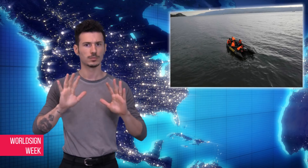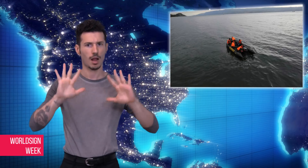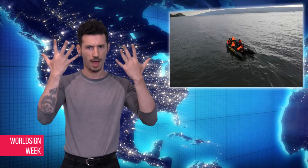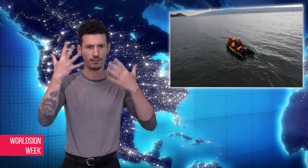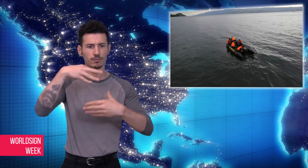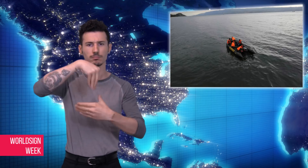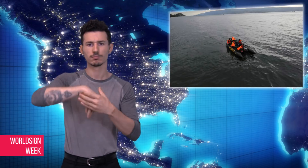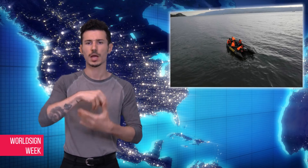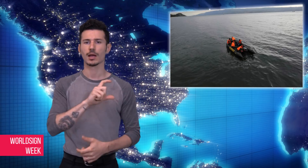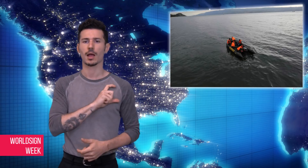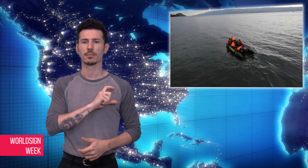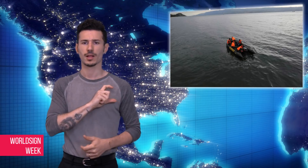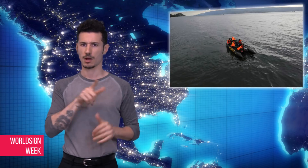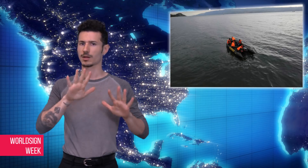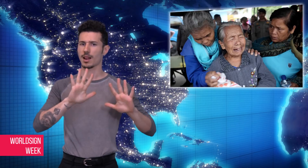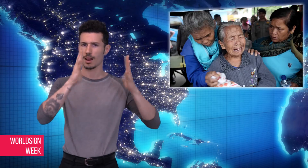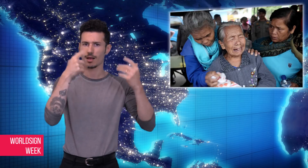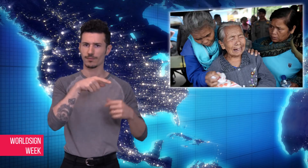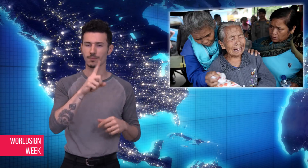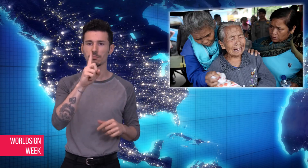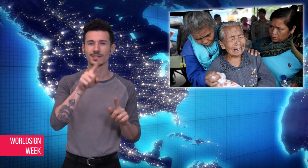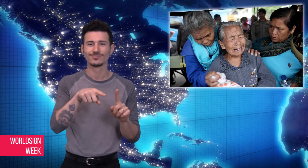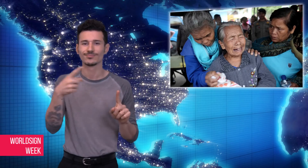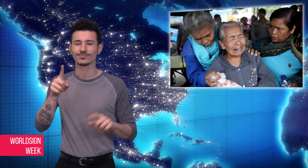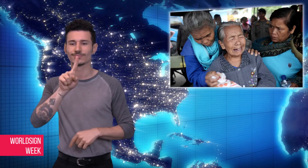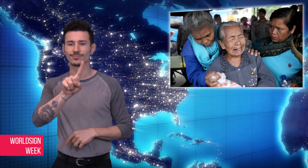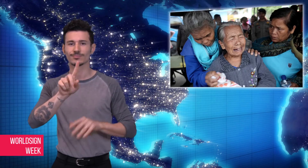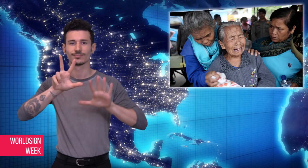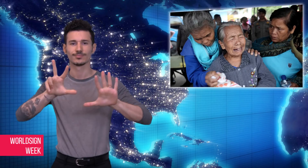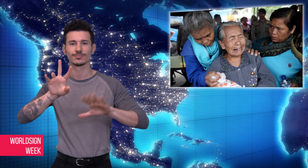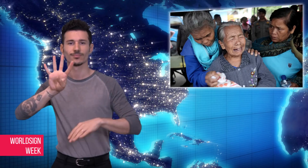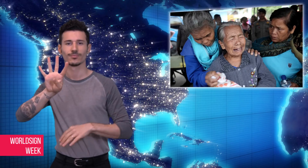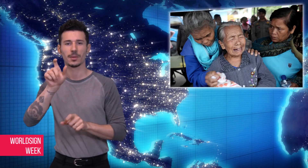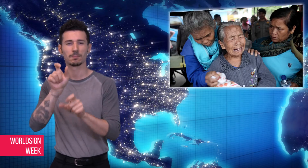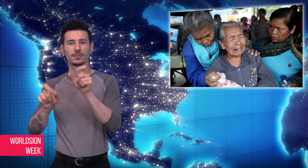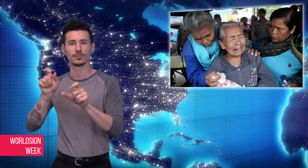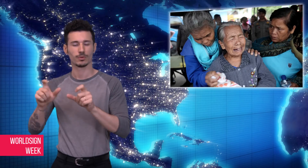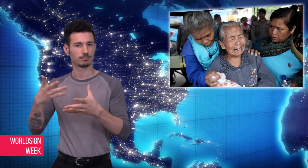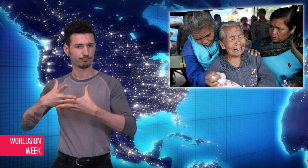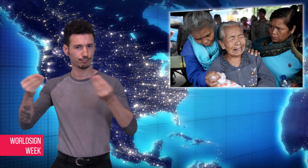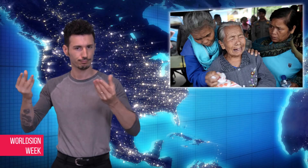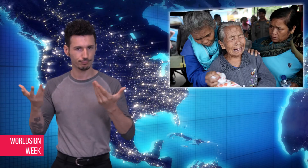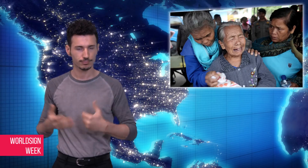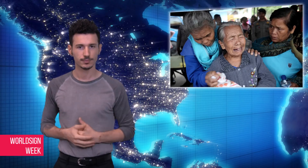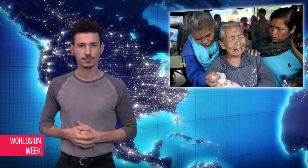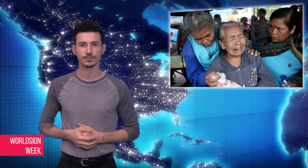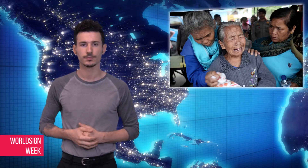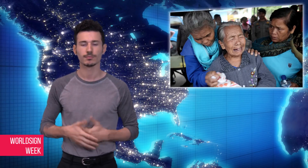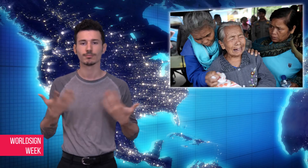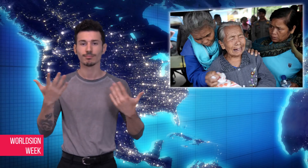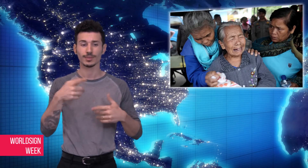the captain, and 184 are missing. For one week following the sinking,